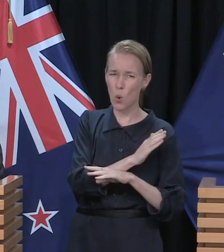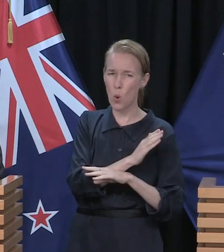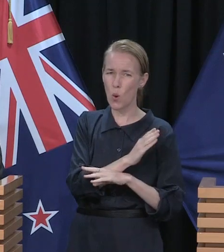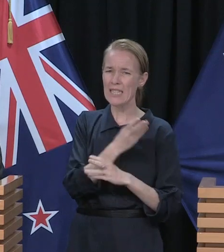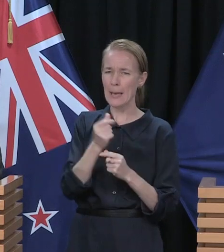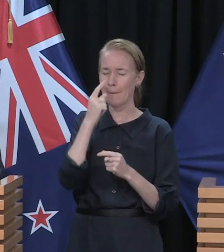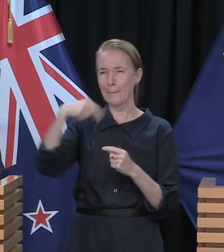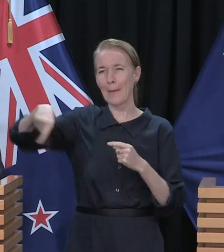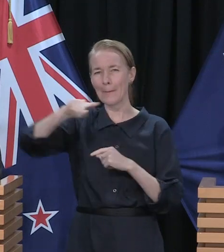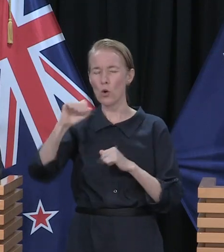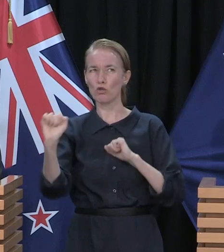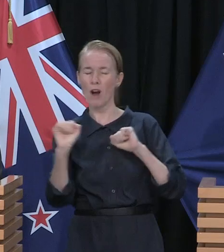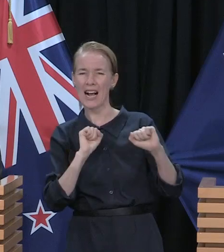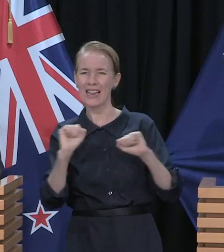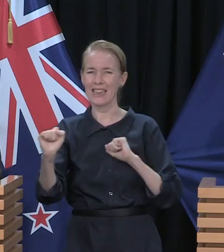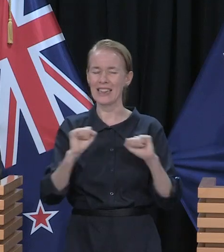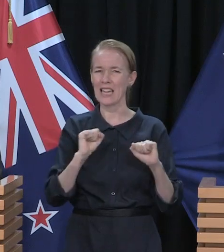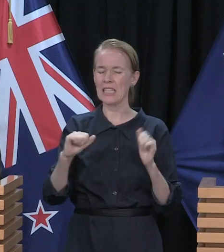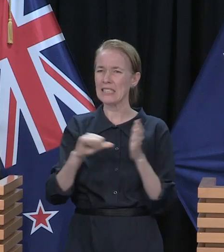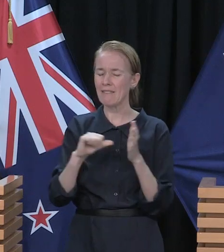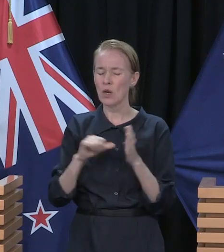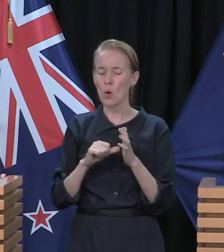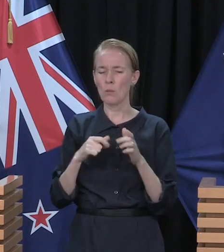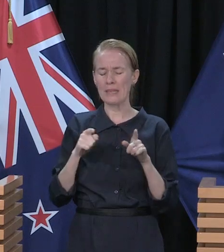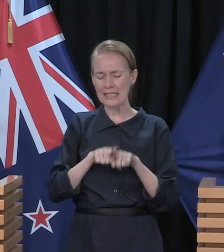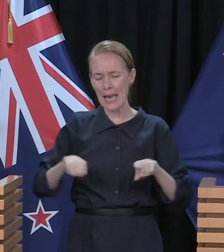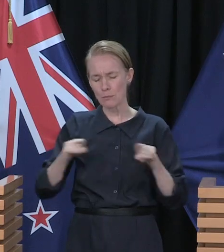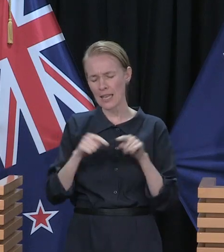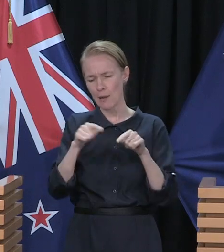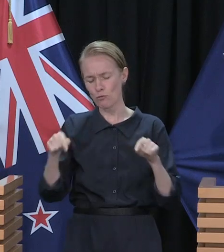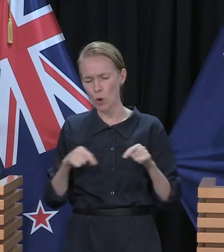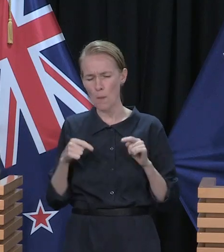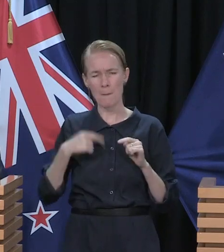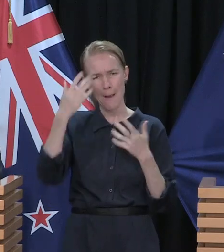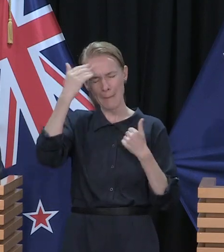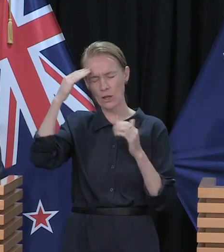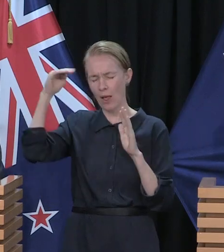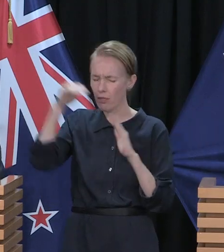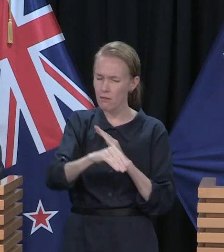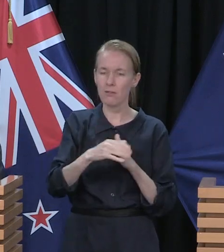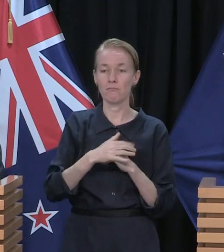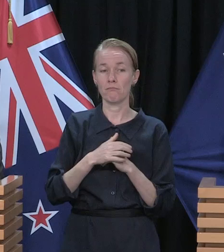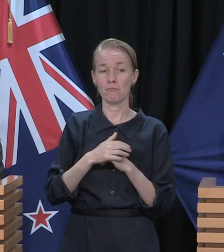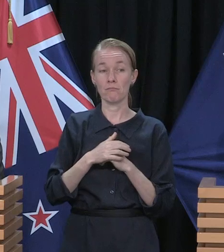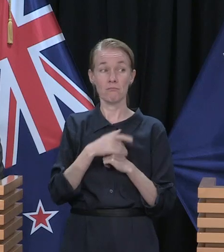result of some of that early feedback we got about the level of support people were having in managed isolation